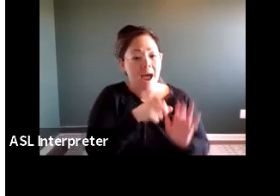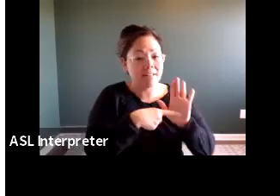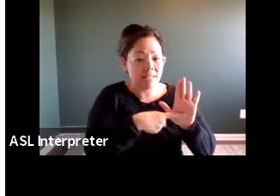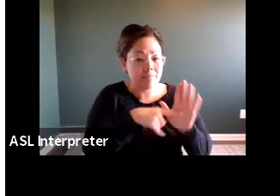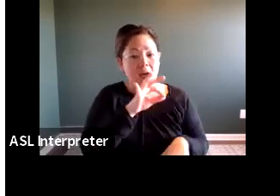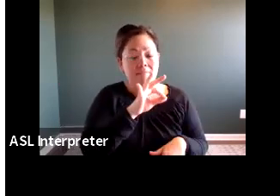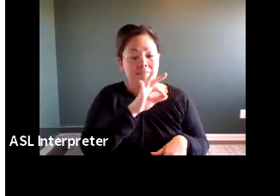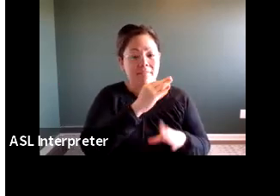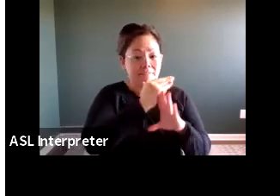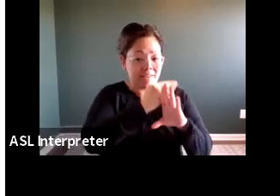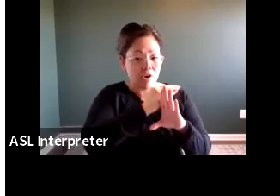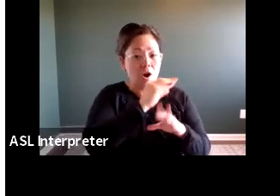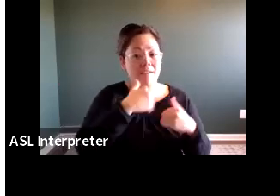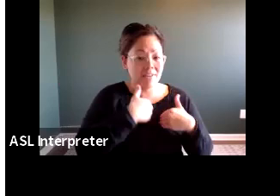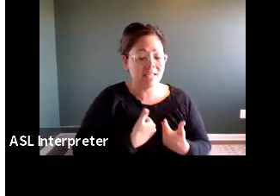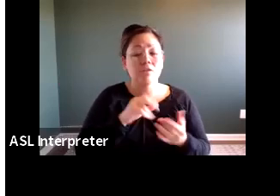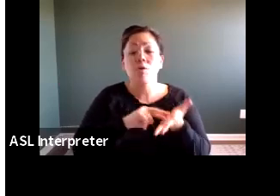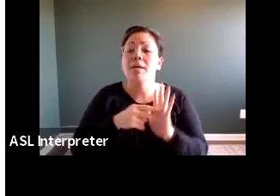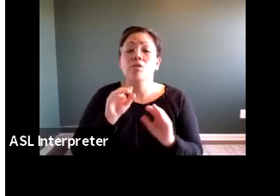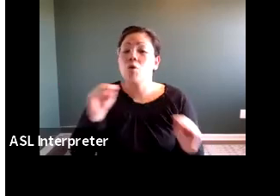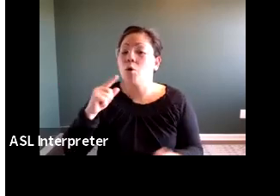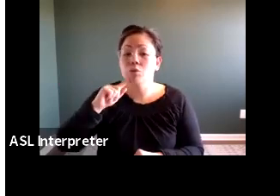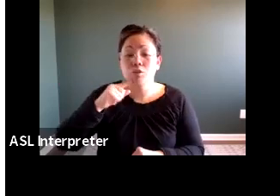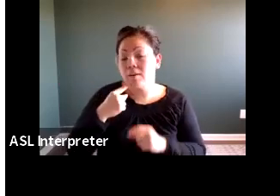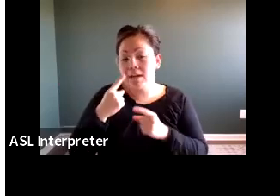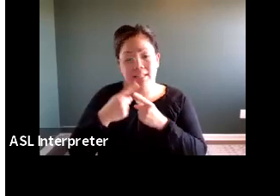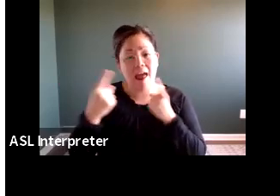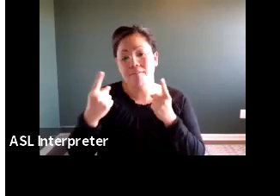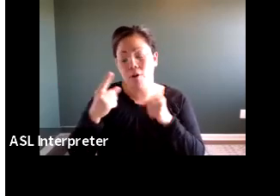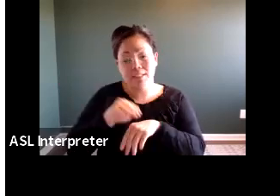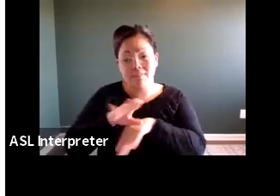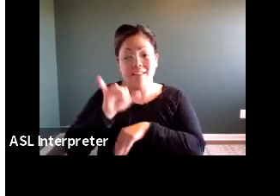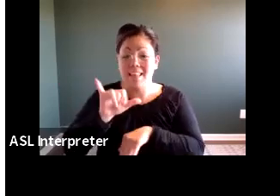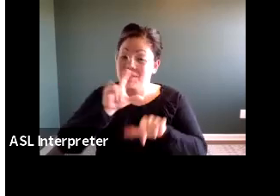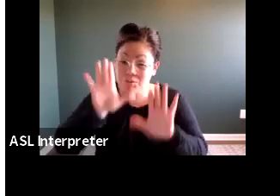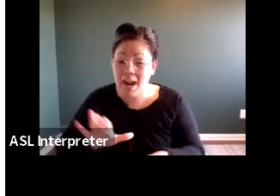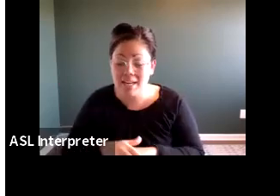were the only thing reported. So no serious adverse events, which is wonderful. And then the majority of vaccine